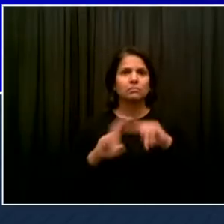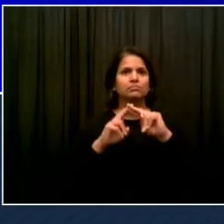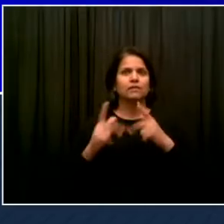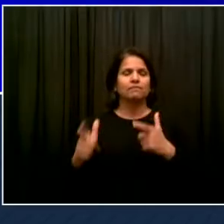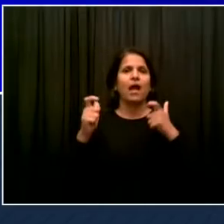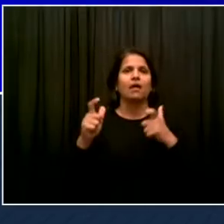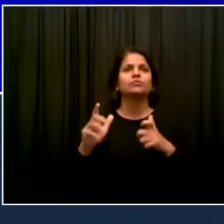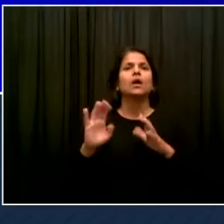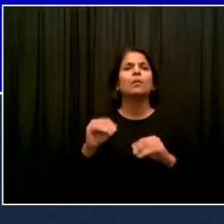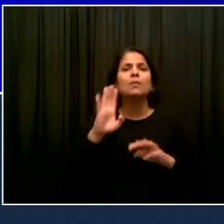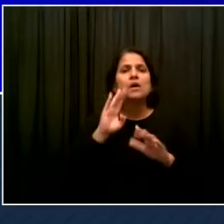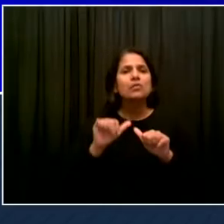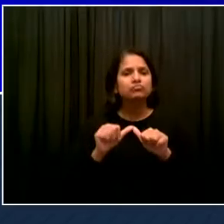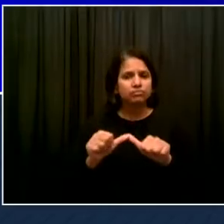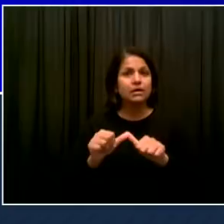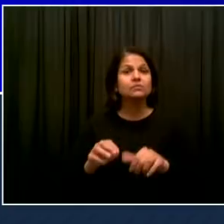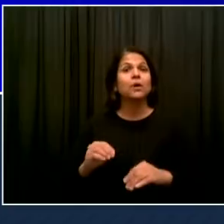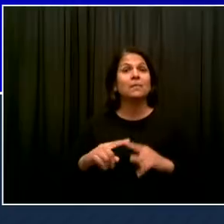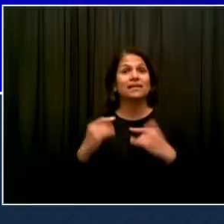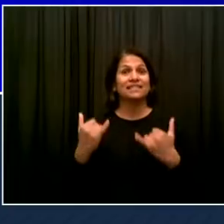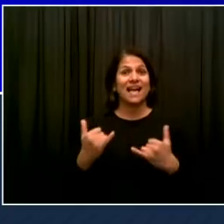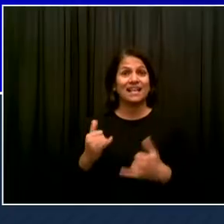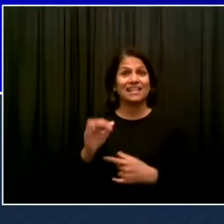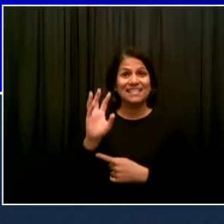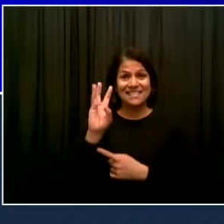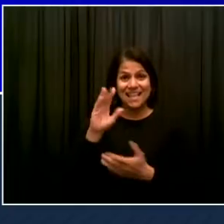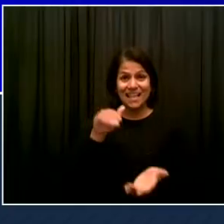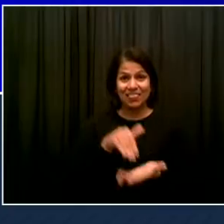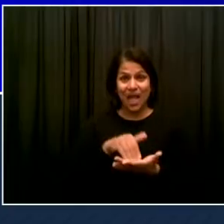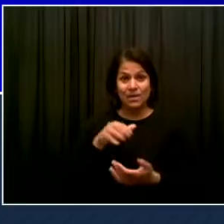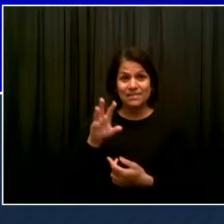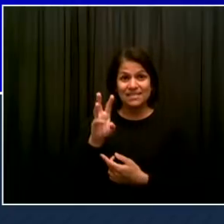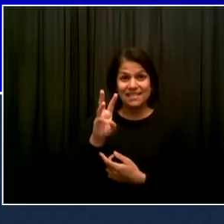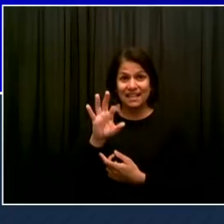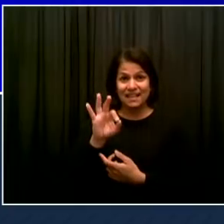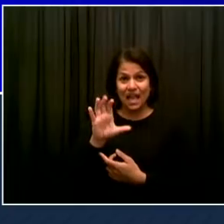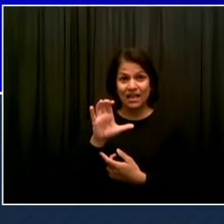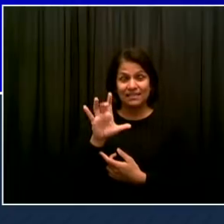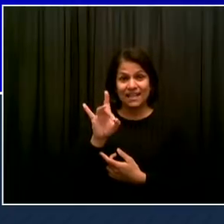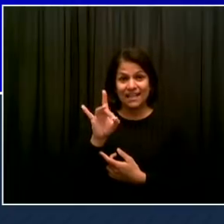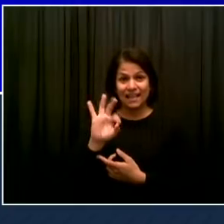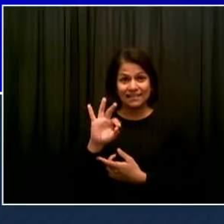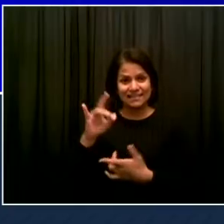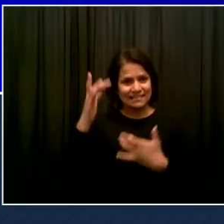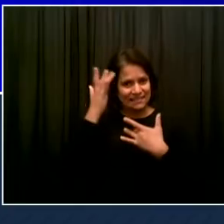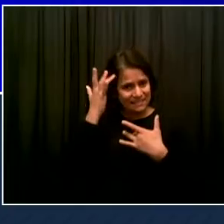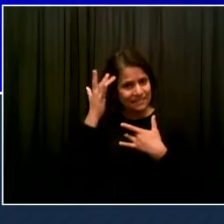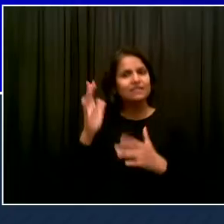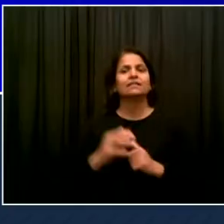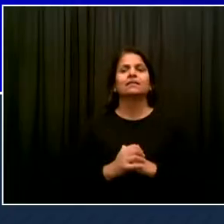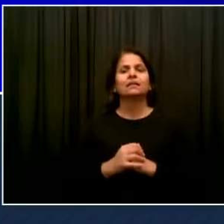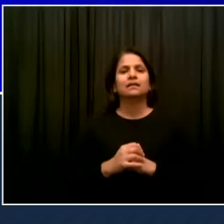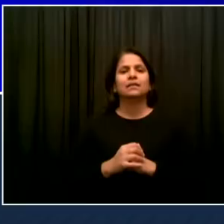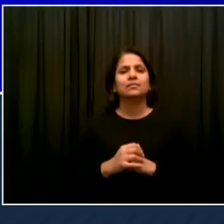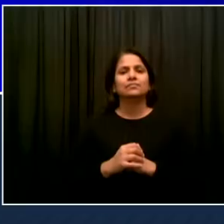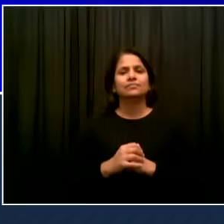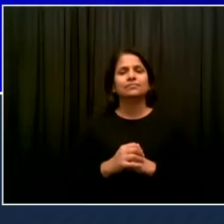THE INCREASE WE TALKED ABOUT NAD IT WILL CONTINUE FOR A PERIOD OF